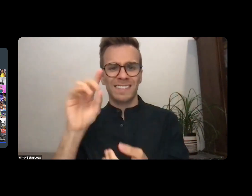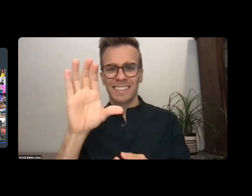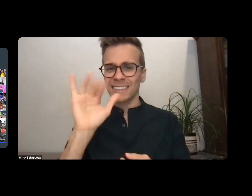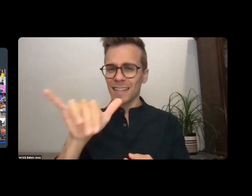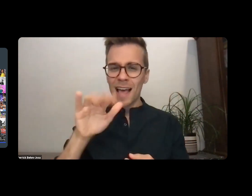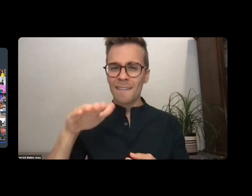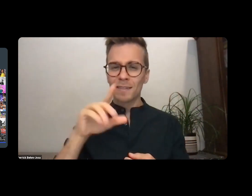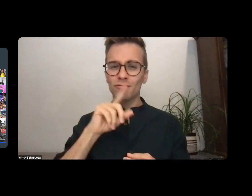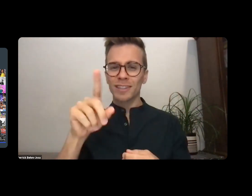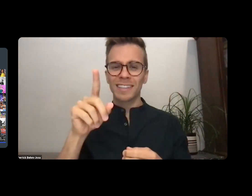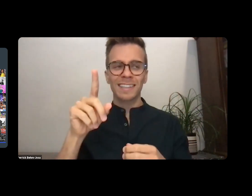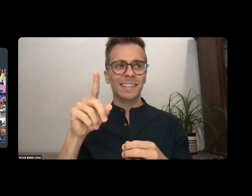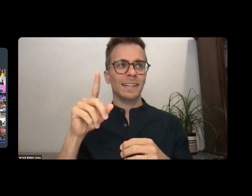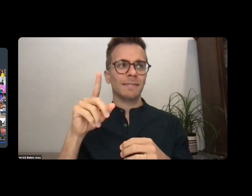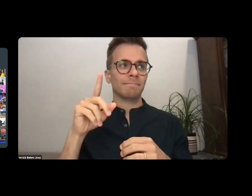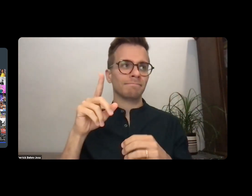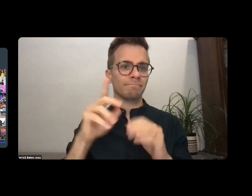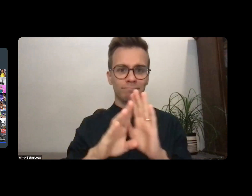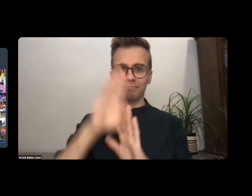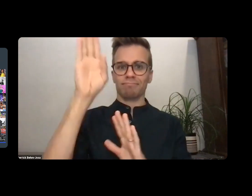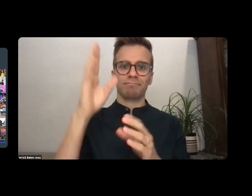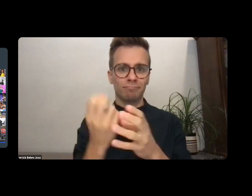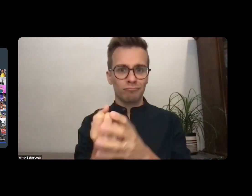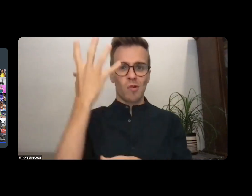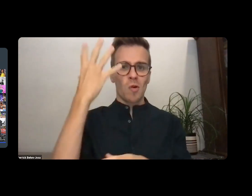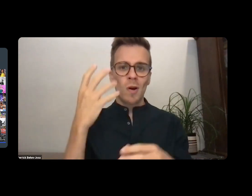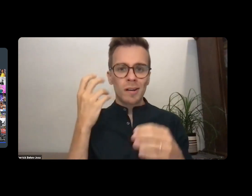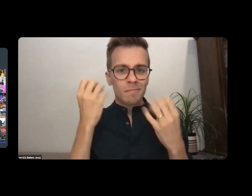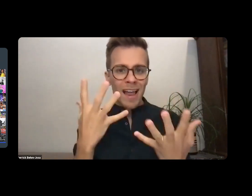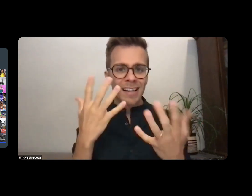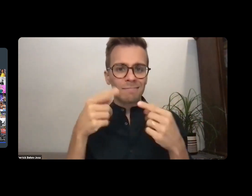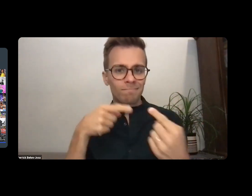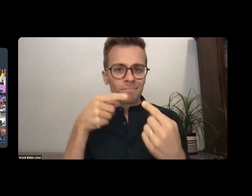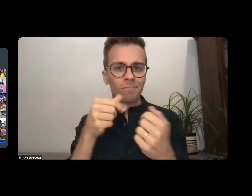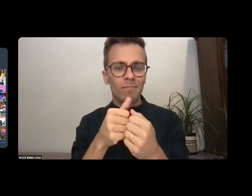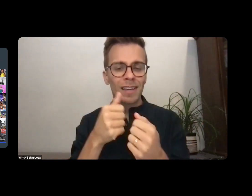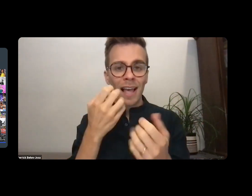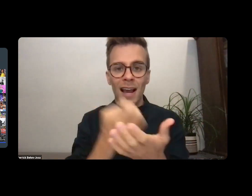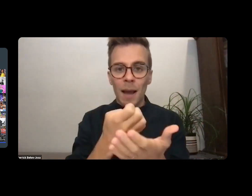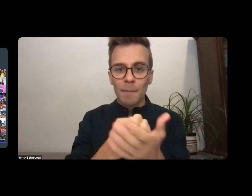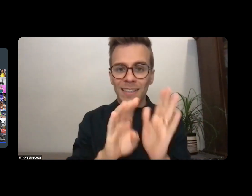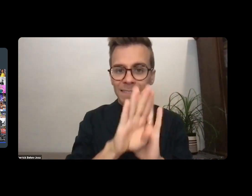There were parts of D.C. that hadn't really grown or developed. And those parts struggled.